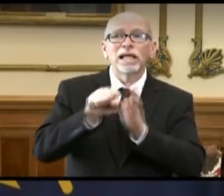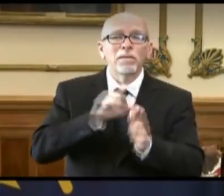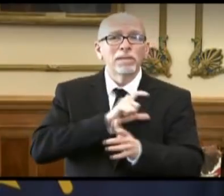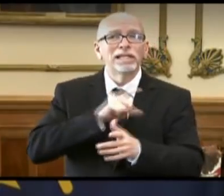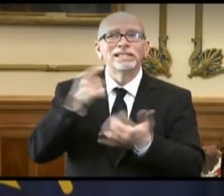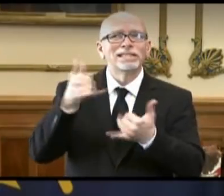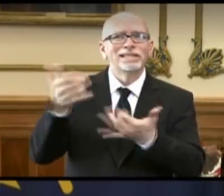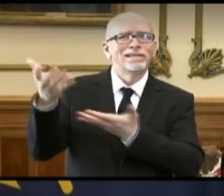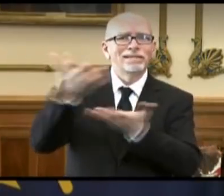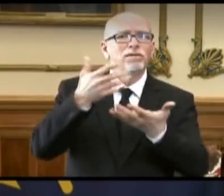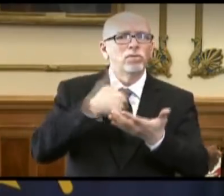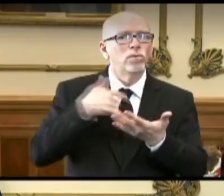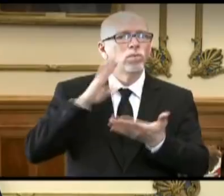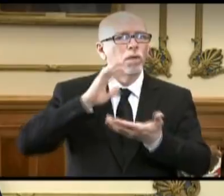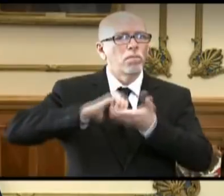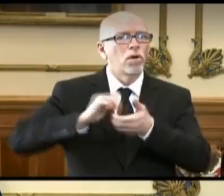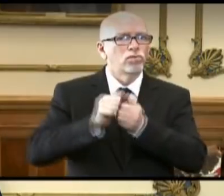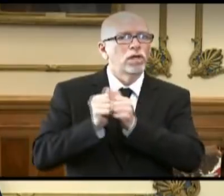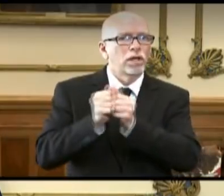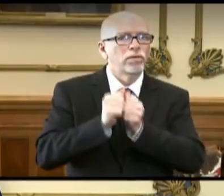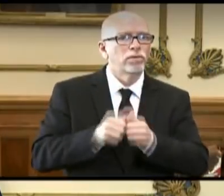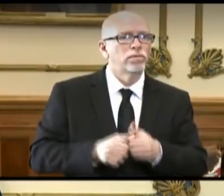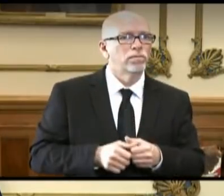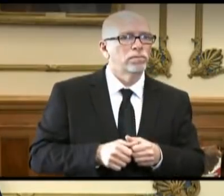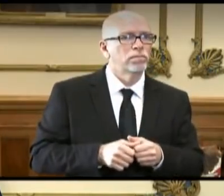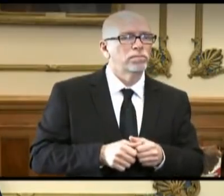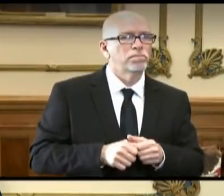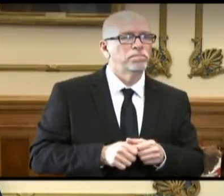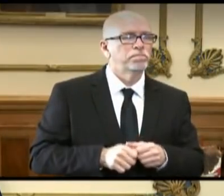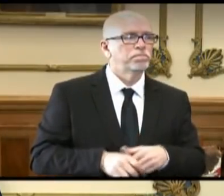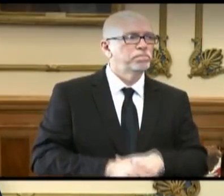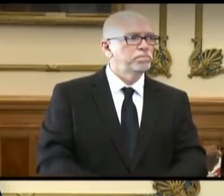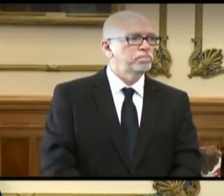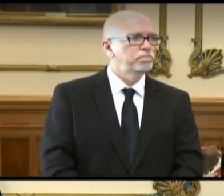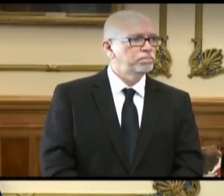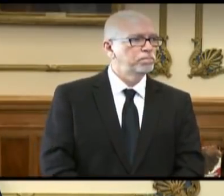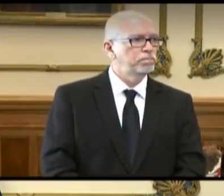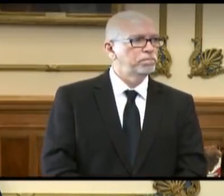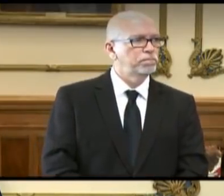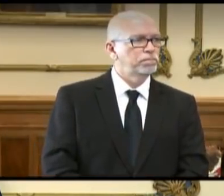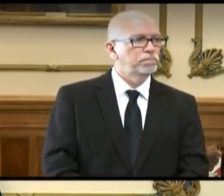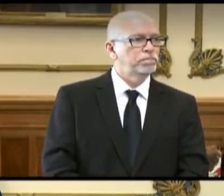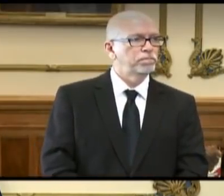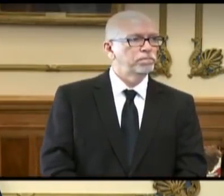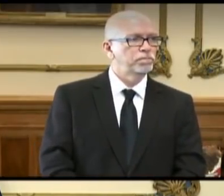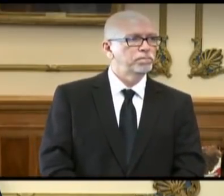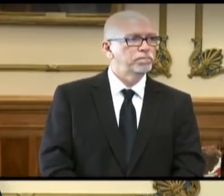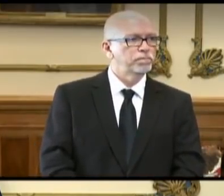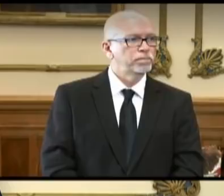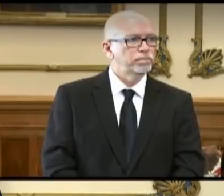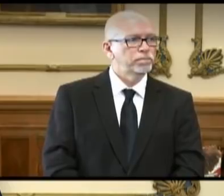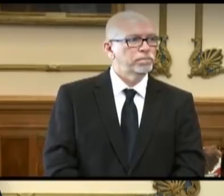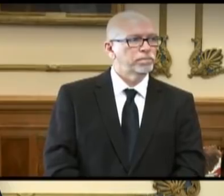WITH AN IMPRESSION THERE AREN'T PROGRAMS GOING ON WHETHER AT FFSA OR AT THE STATE POLICE AS